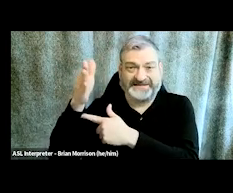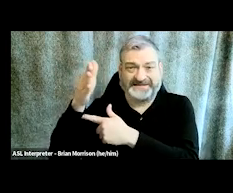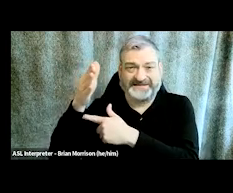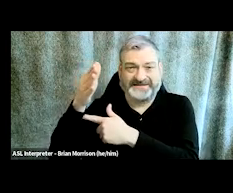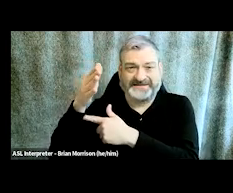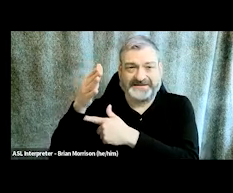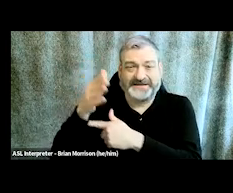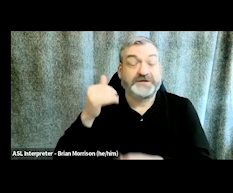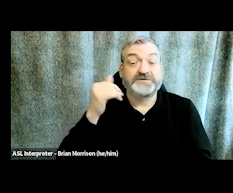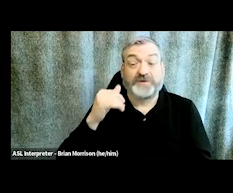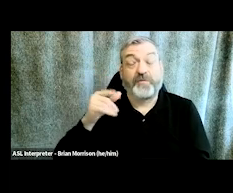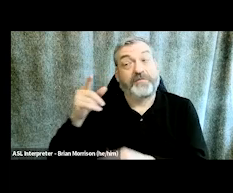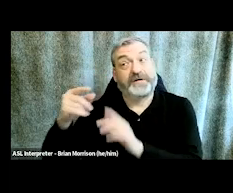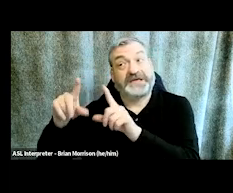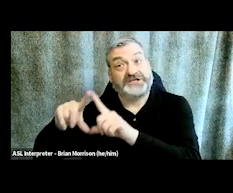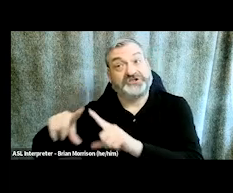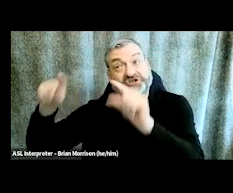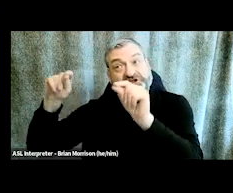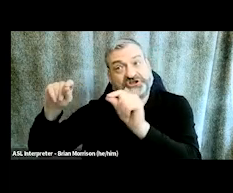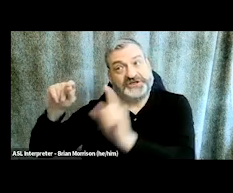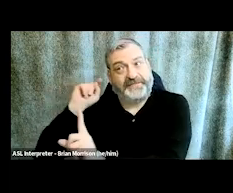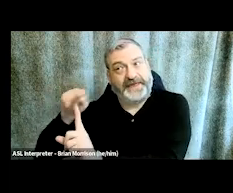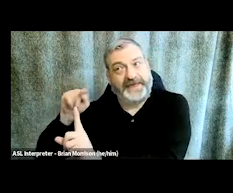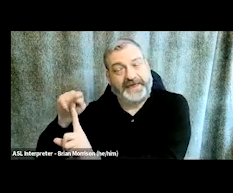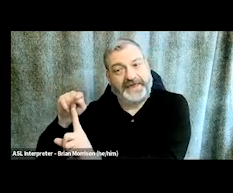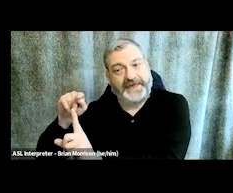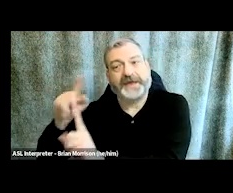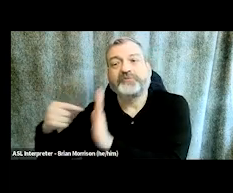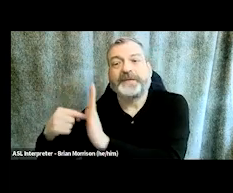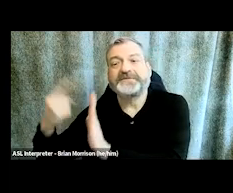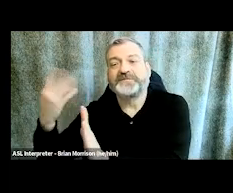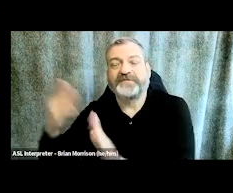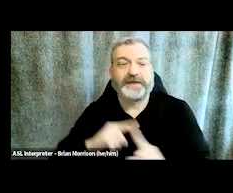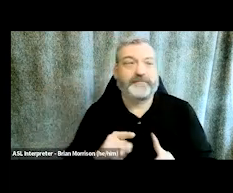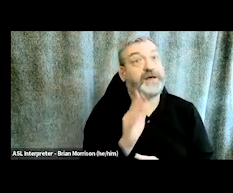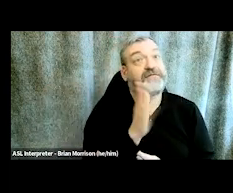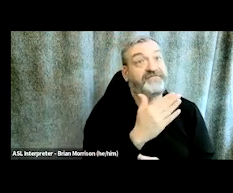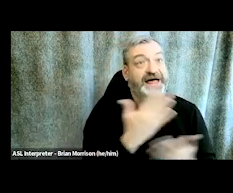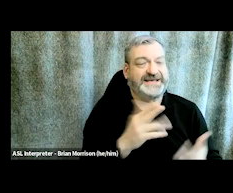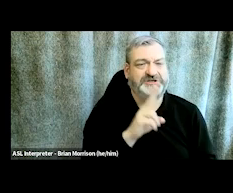in Japan are going to think that that's how it's going to be read out. But the main thing is that every emoji has